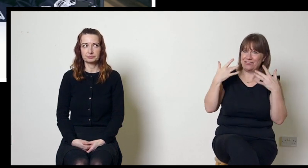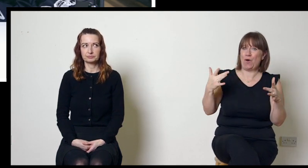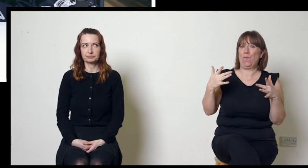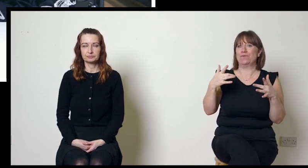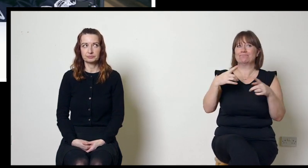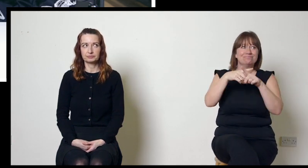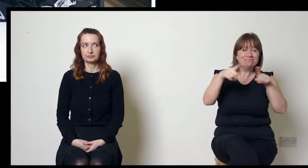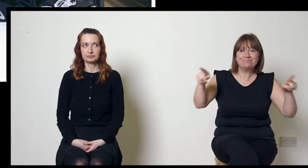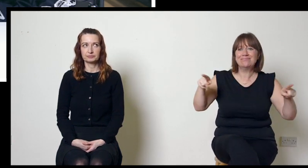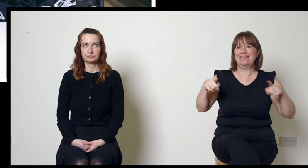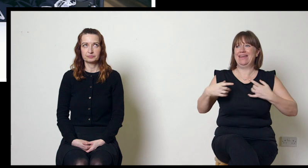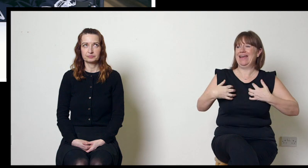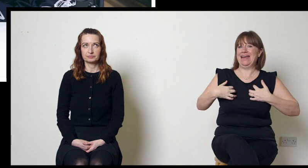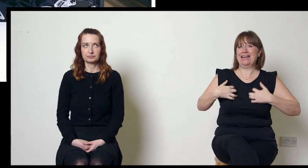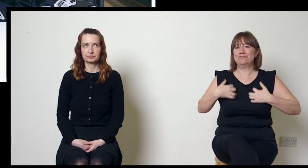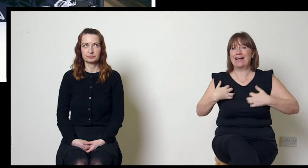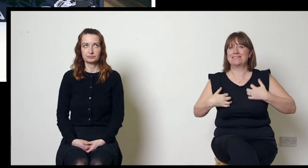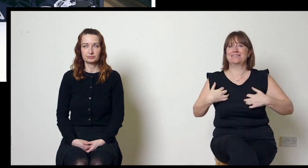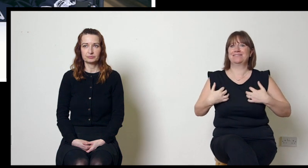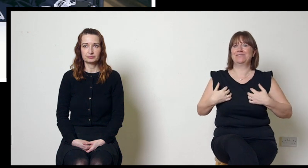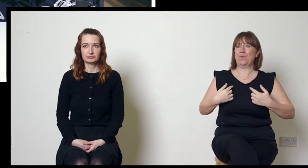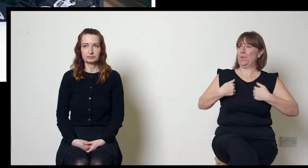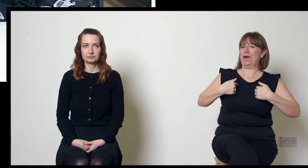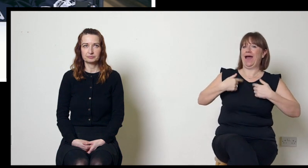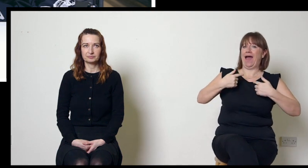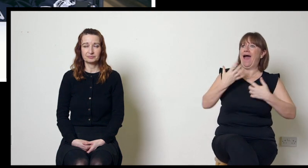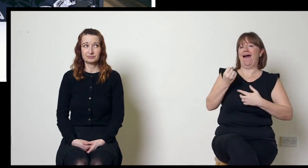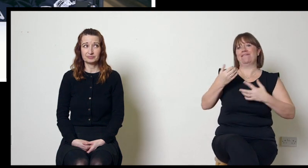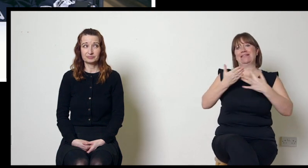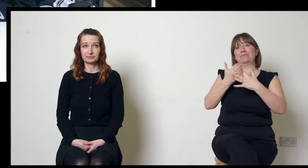and that we have about just accessibility in all different programmes